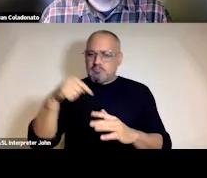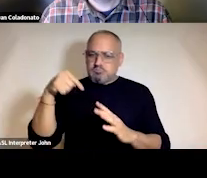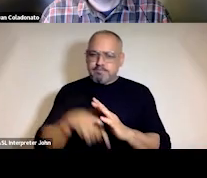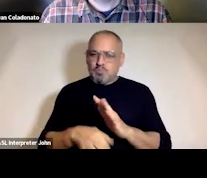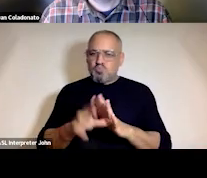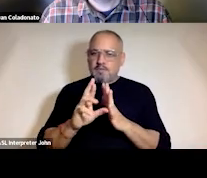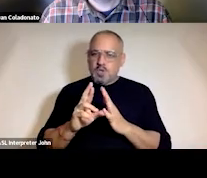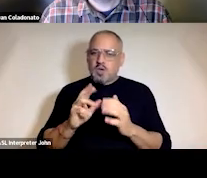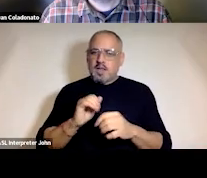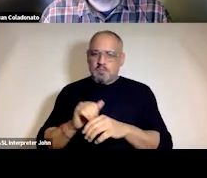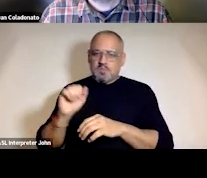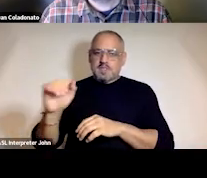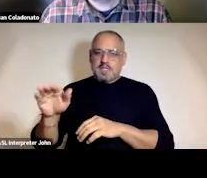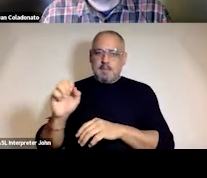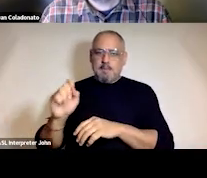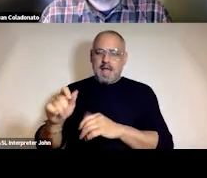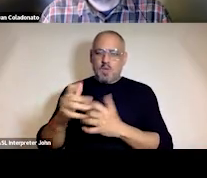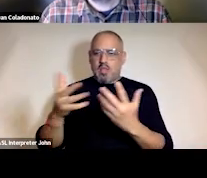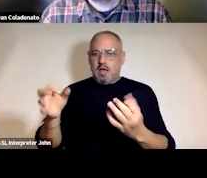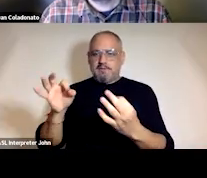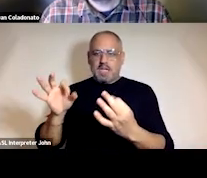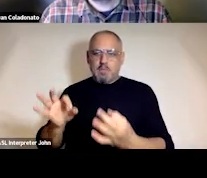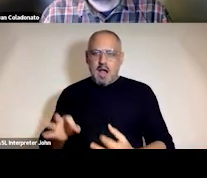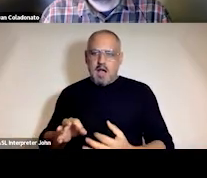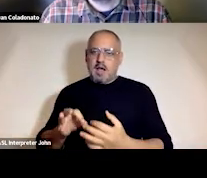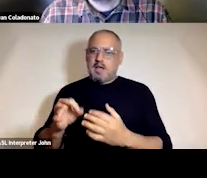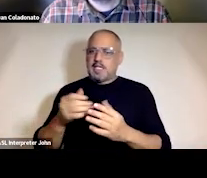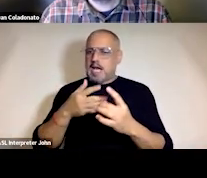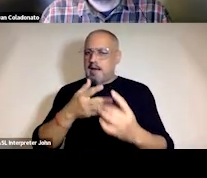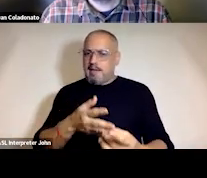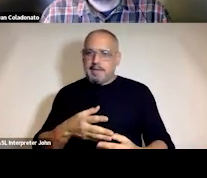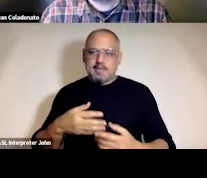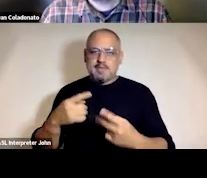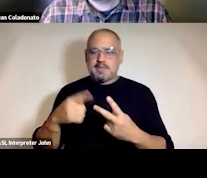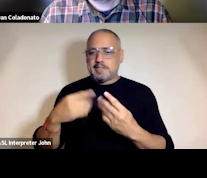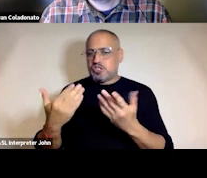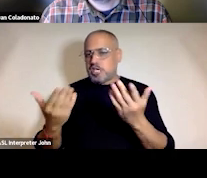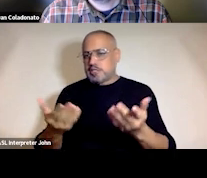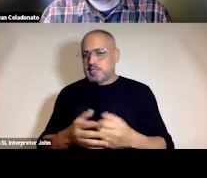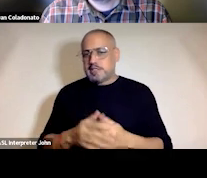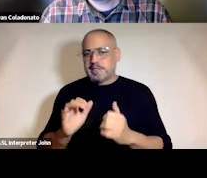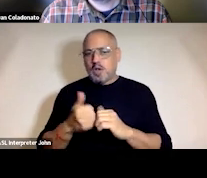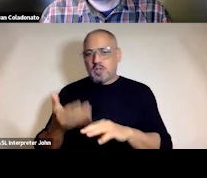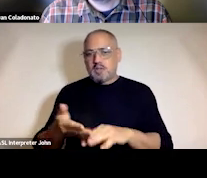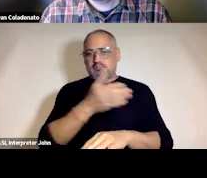And we'll send it back with guidance and suggestions for how you can improve your report